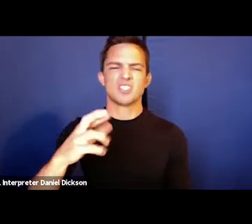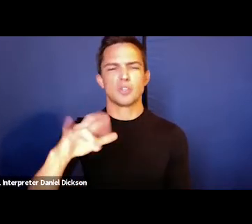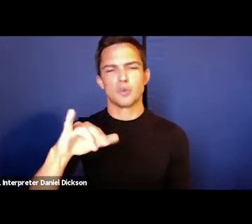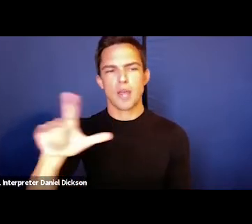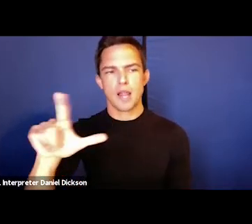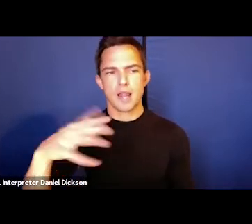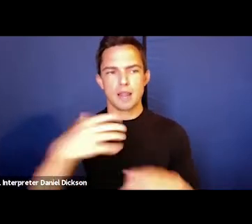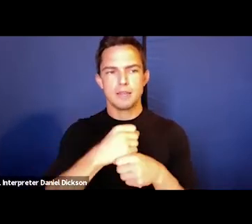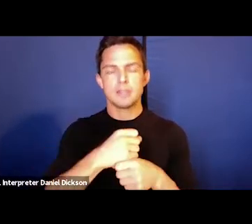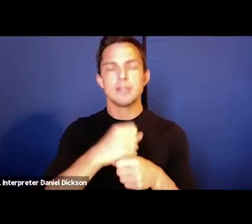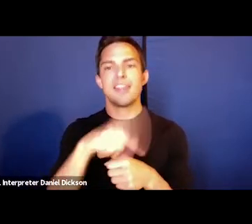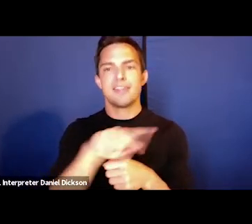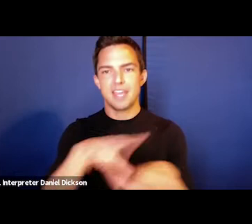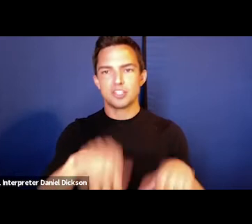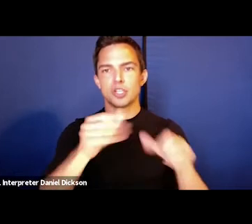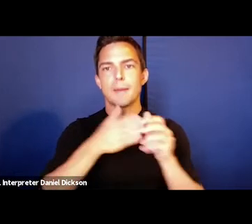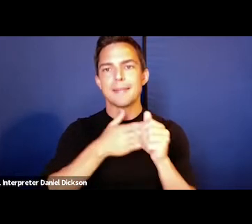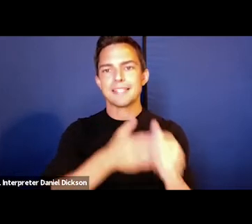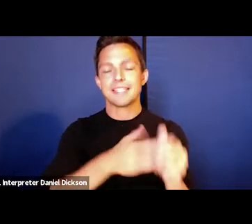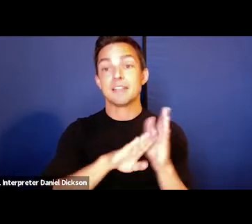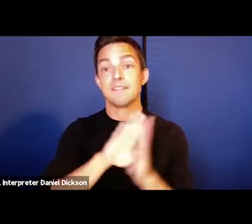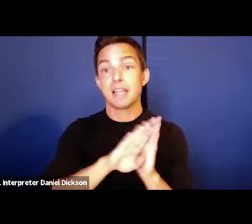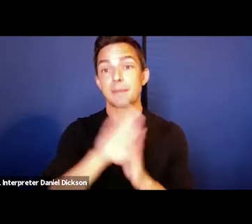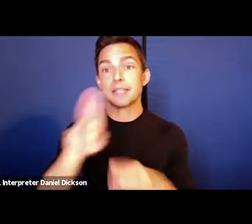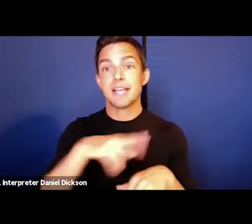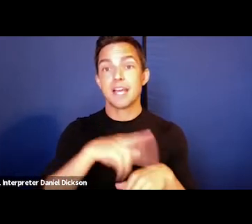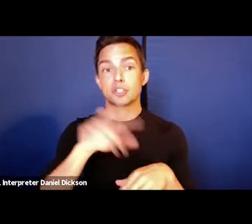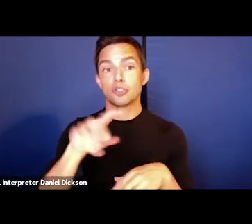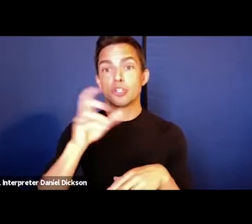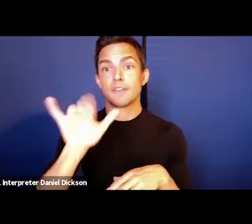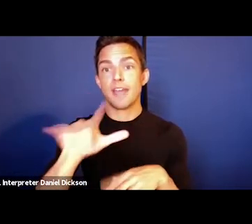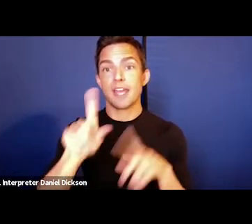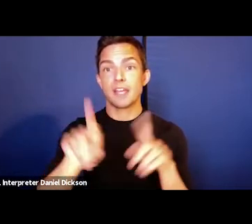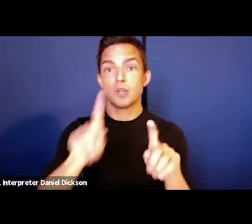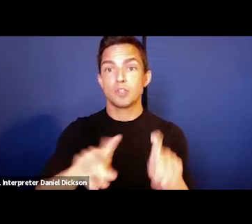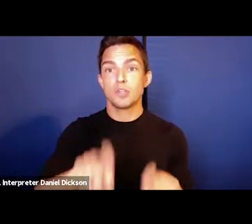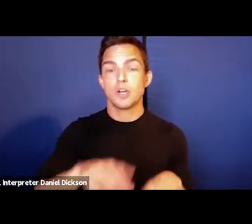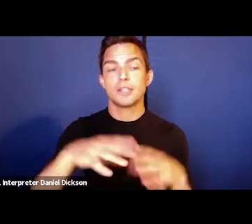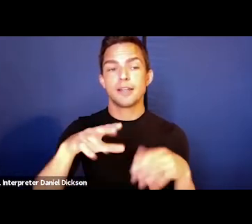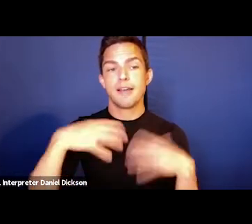took the lead in developing the national survey on health and disability and they have done